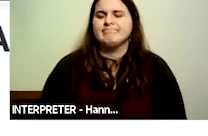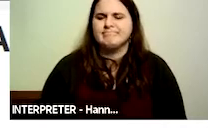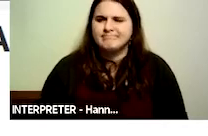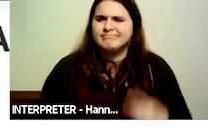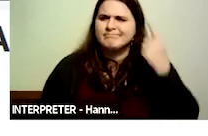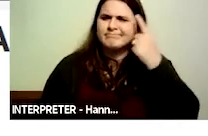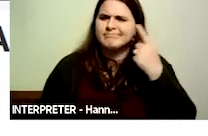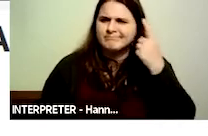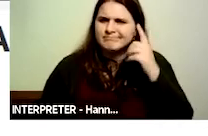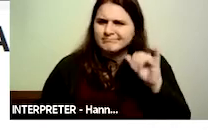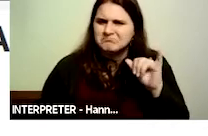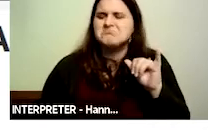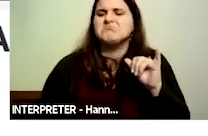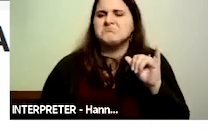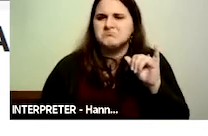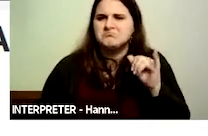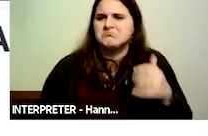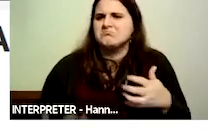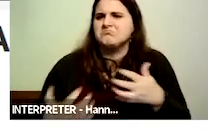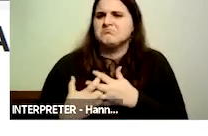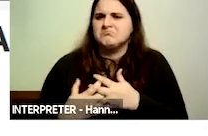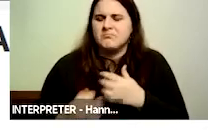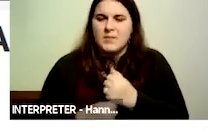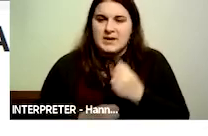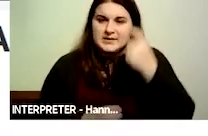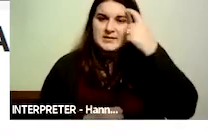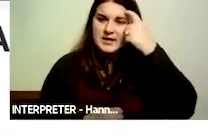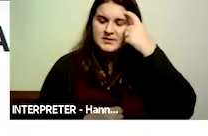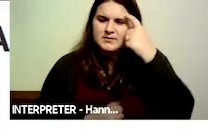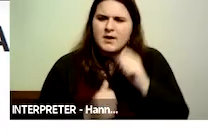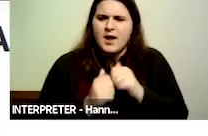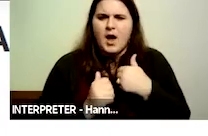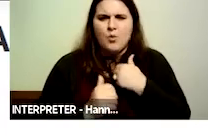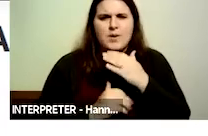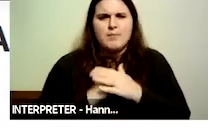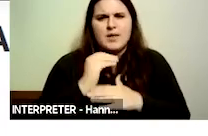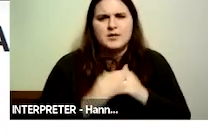it made a lot of sense around how do you build a community that's resistant to cyber attacks.